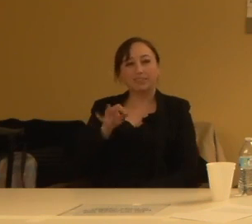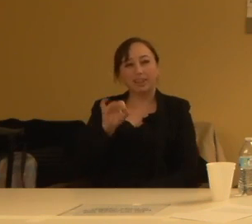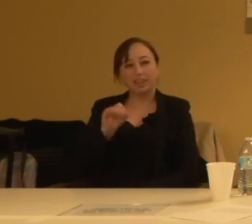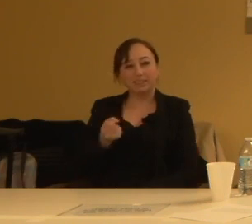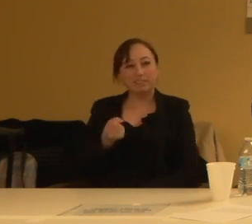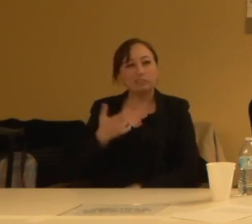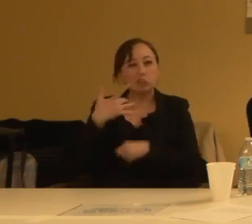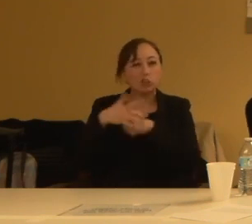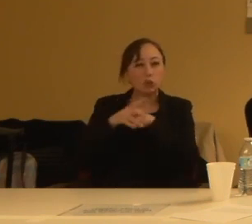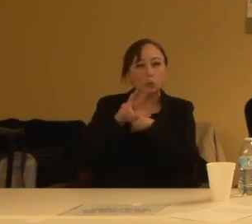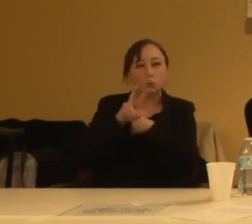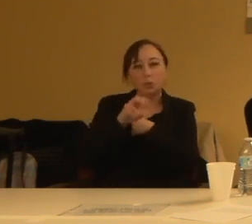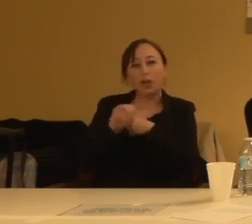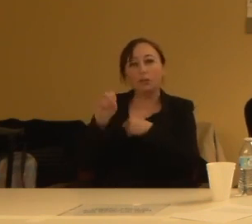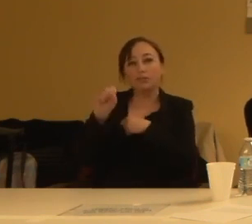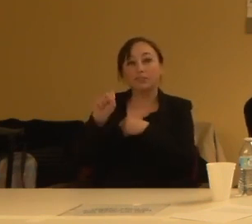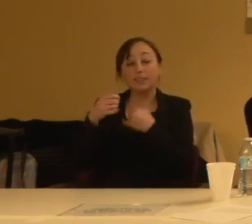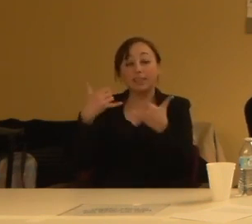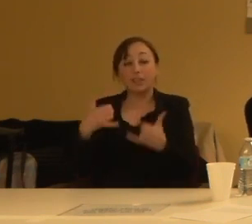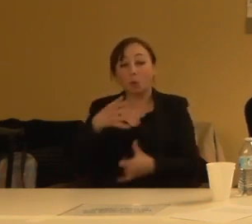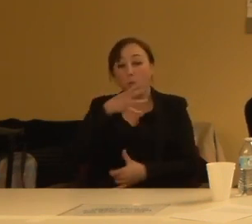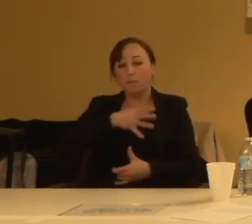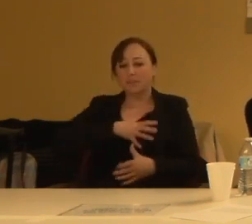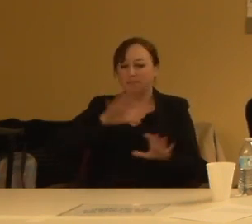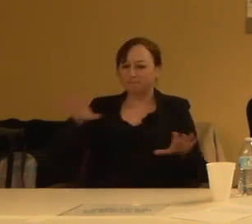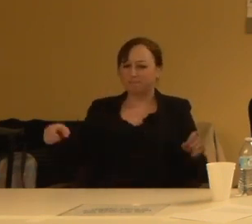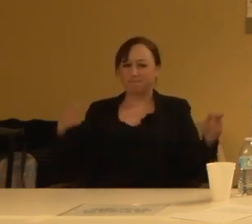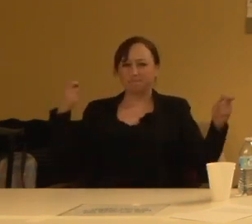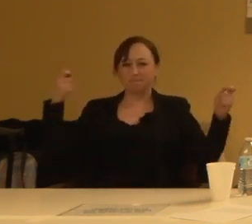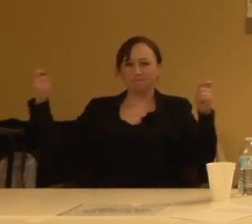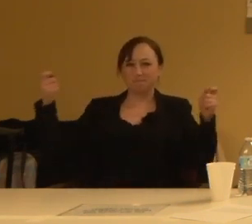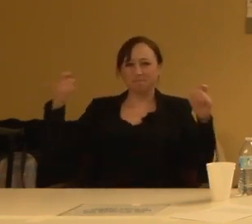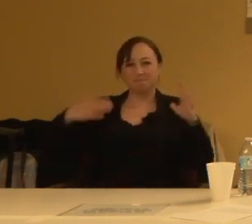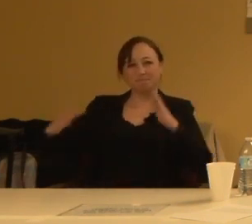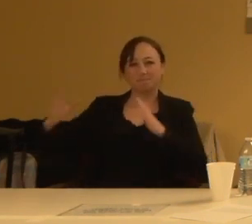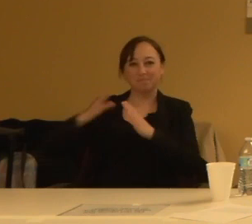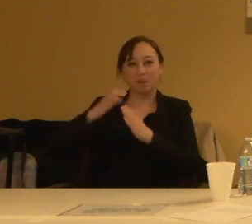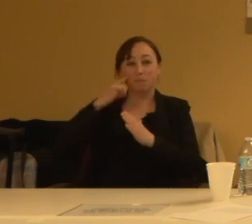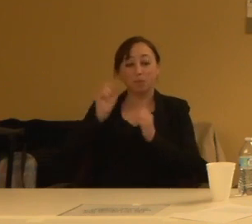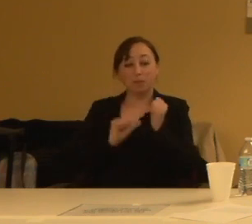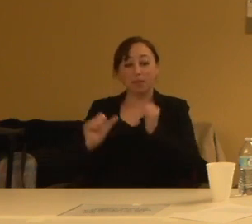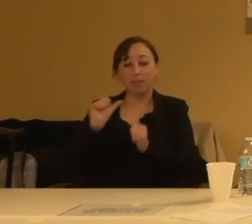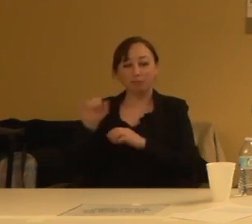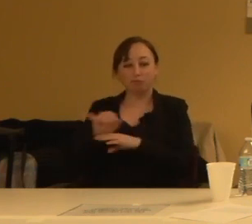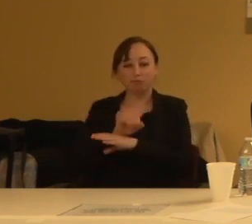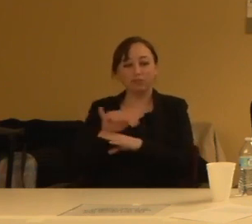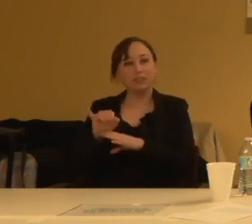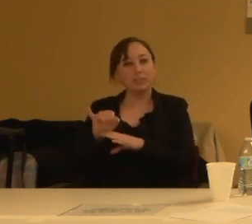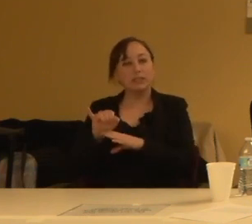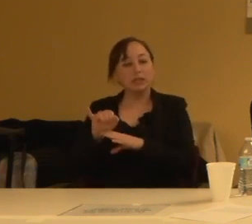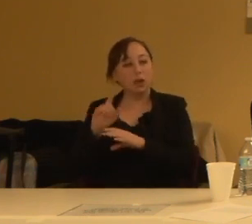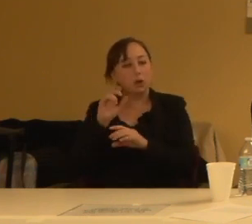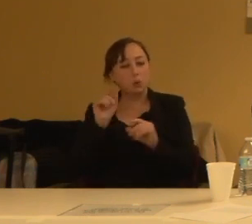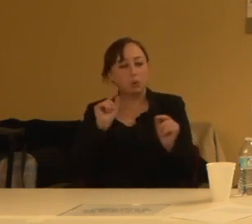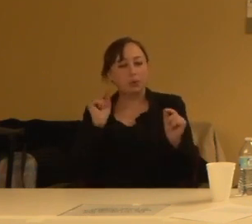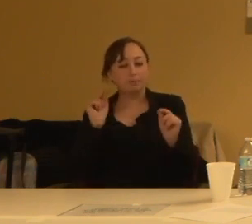and now women dominate the new play industry. But I heard from, there was a really amazing